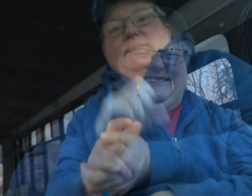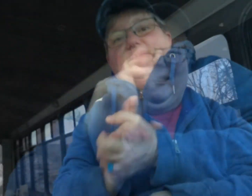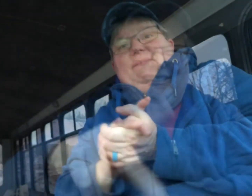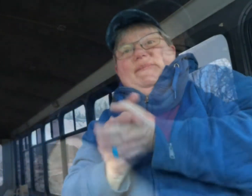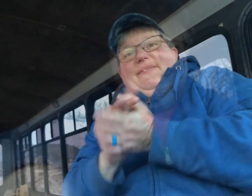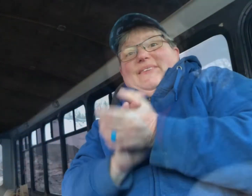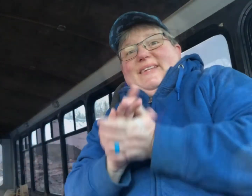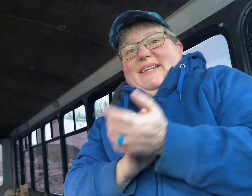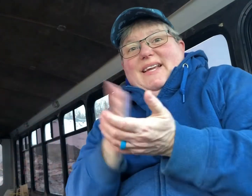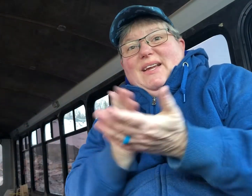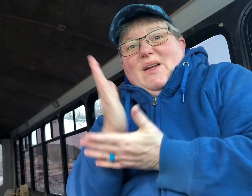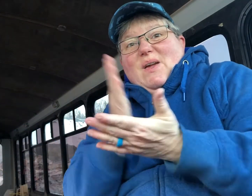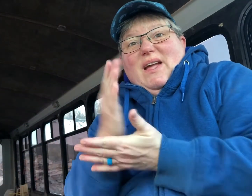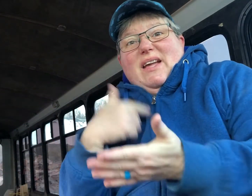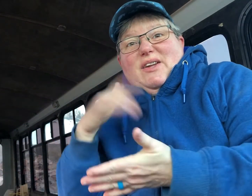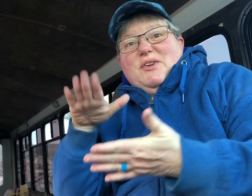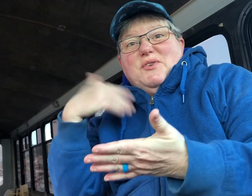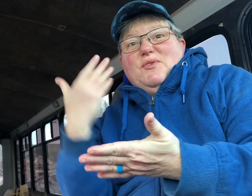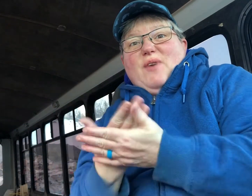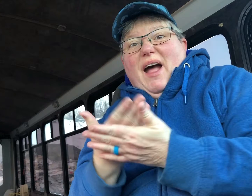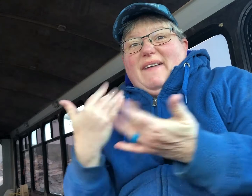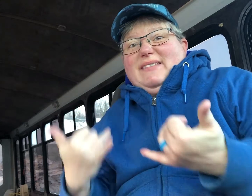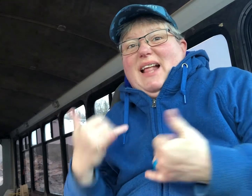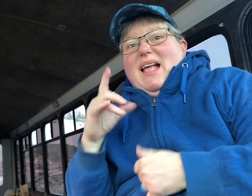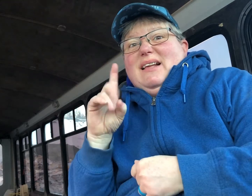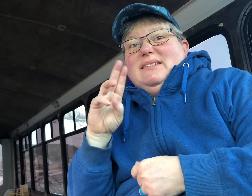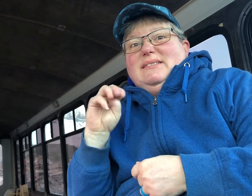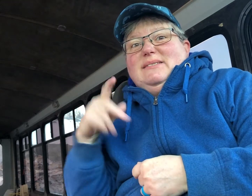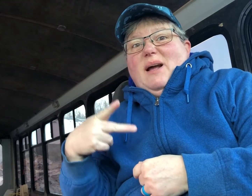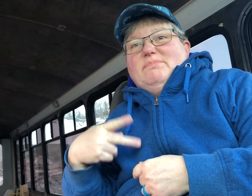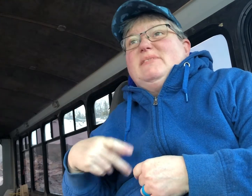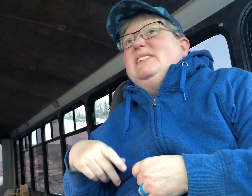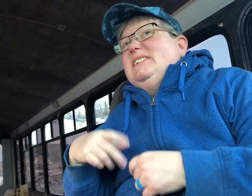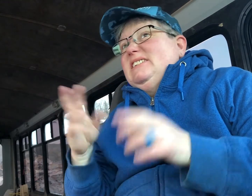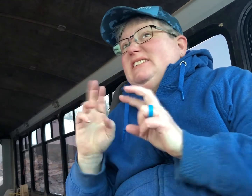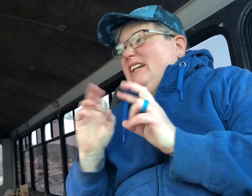Okay, we have arrived we are at the dump.